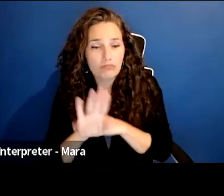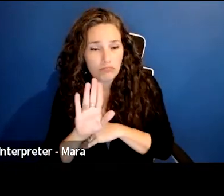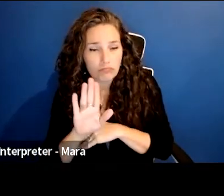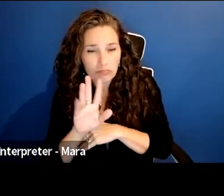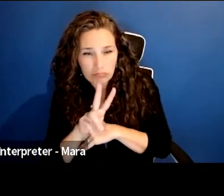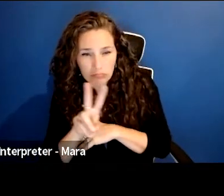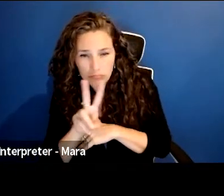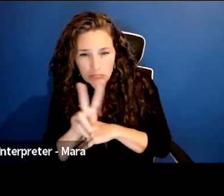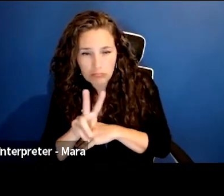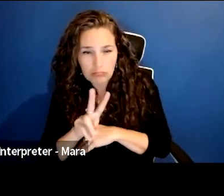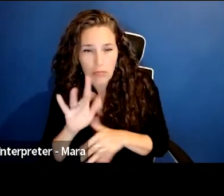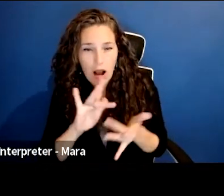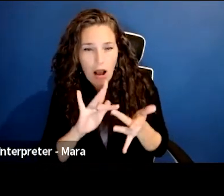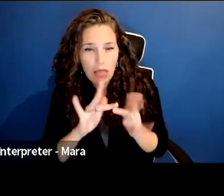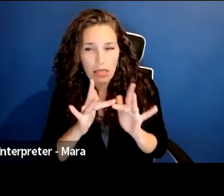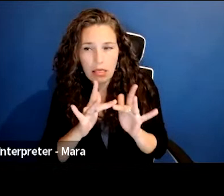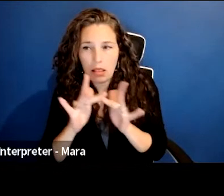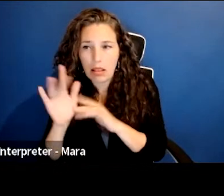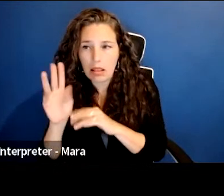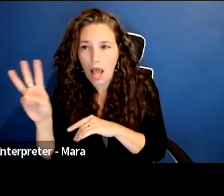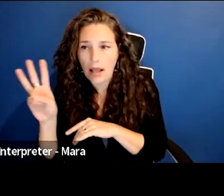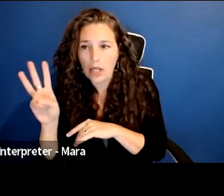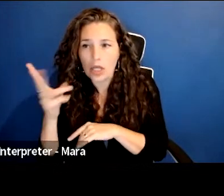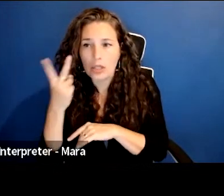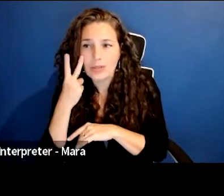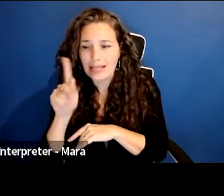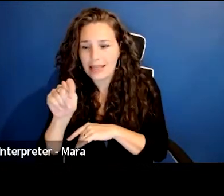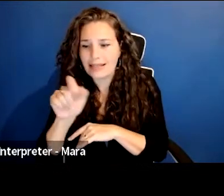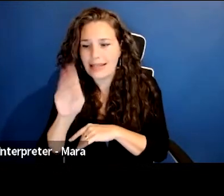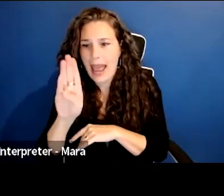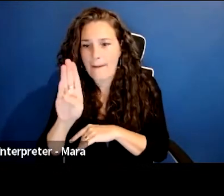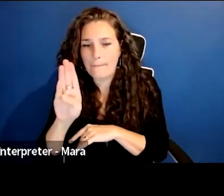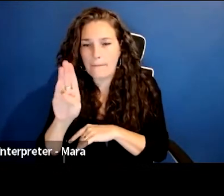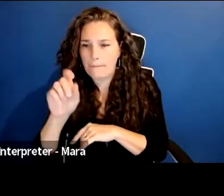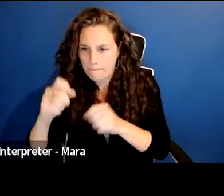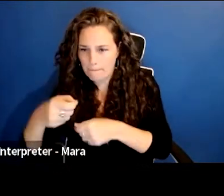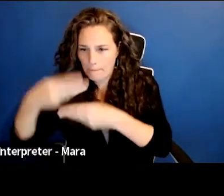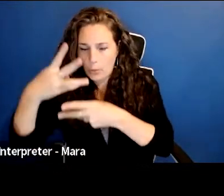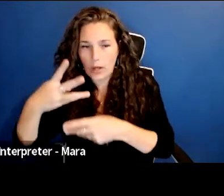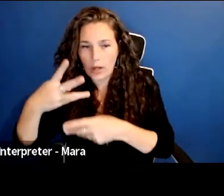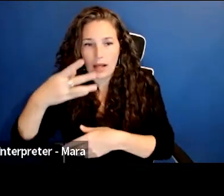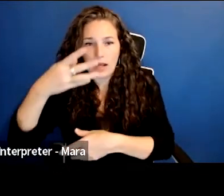there is a tab that says financial assistance. You go into the assistance programs,